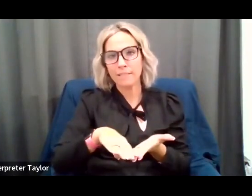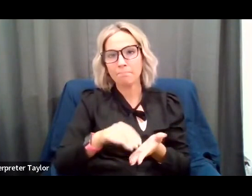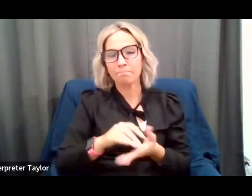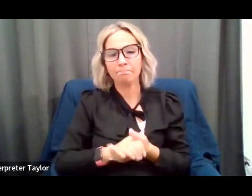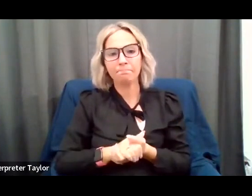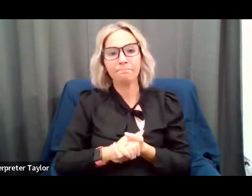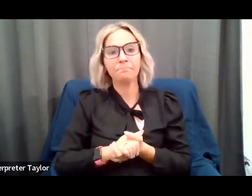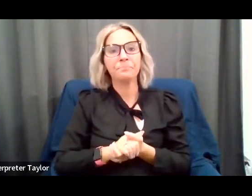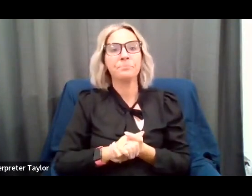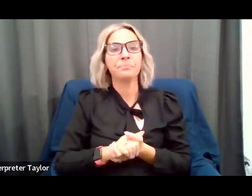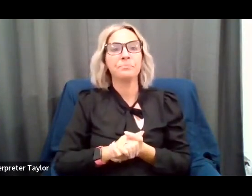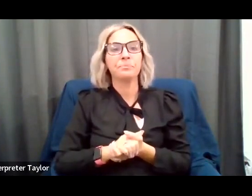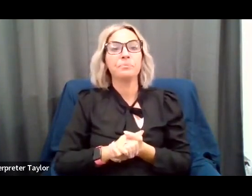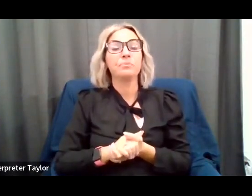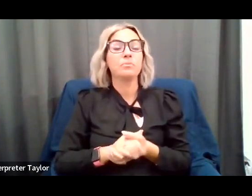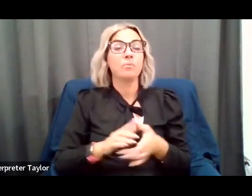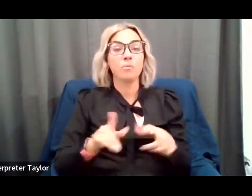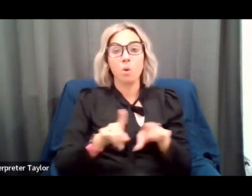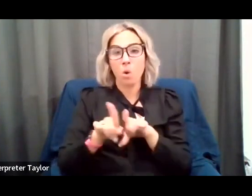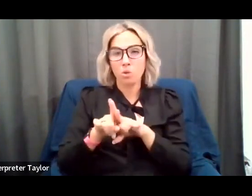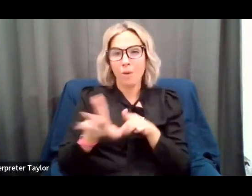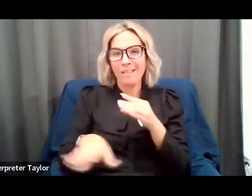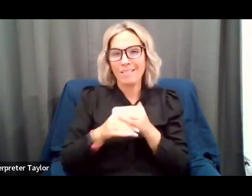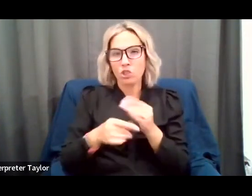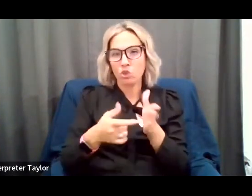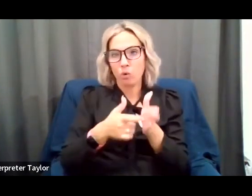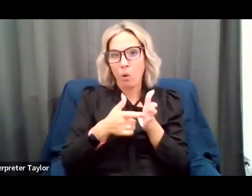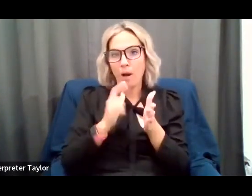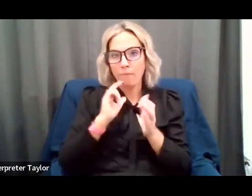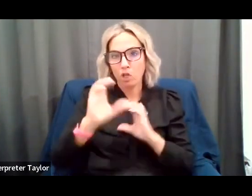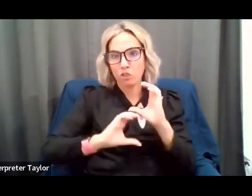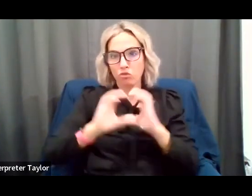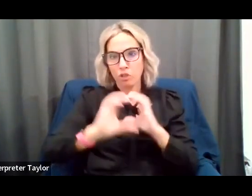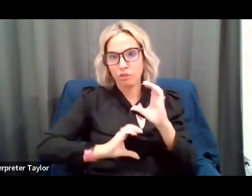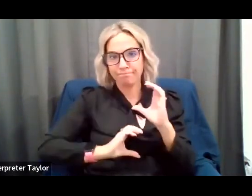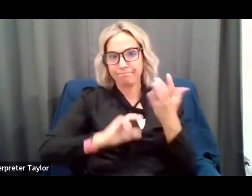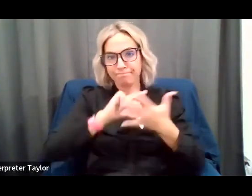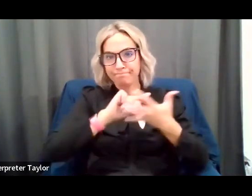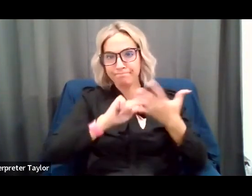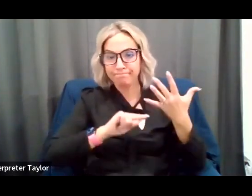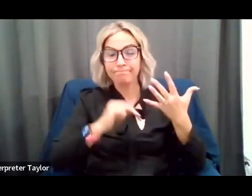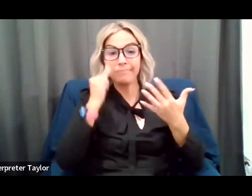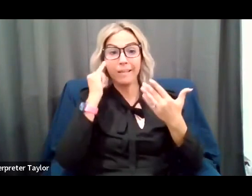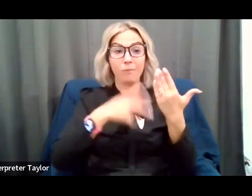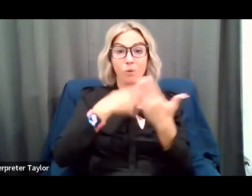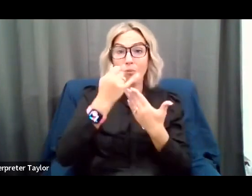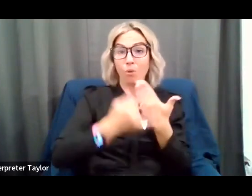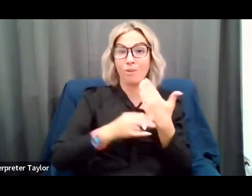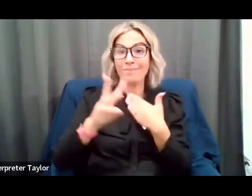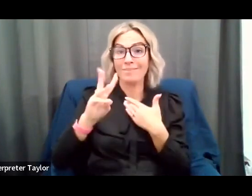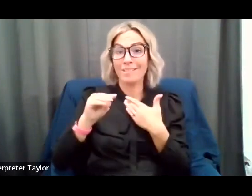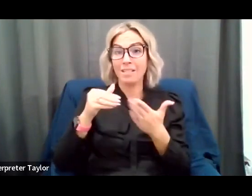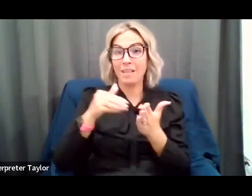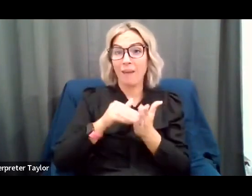And there are also additional requirements for construction. So we have projects that are $60,000 or more.